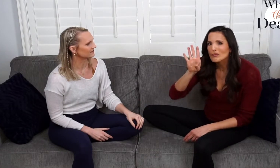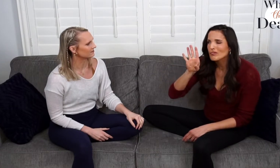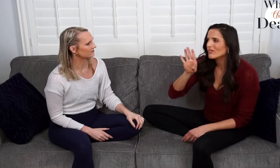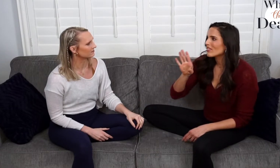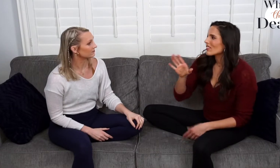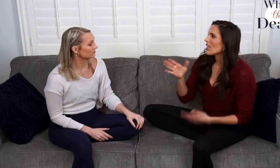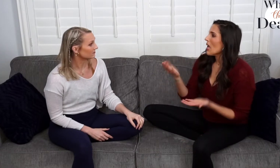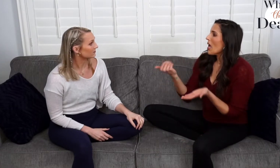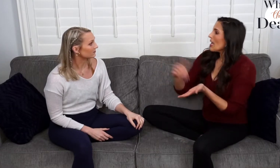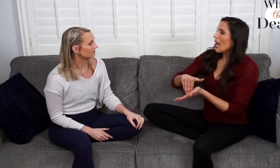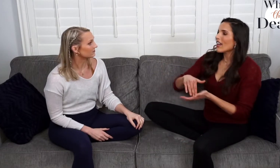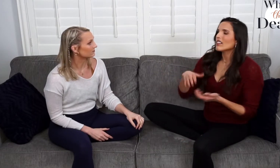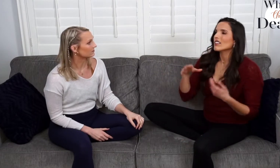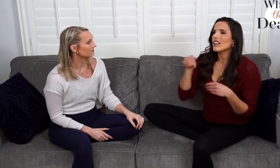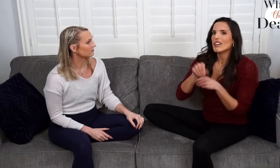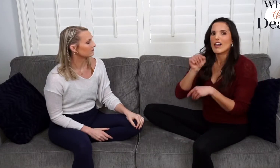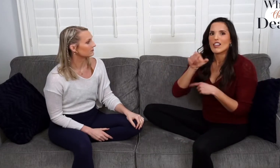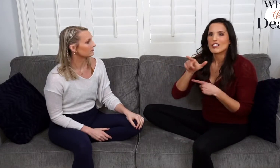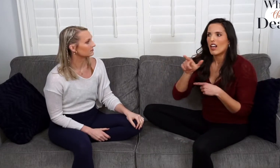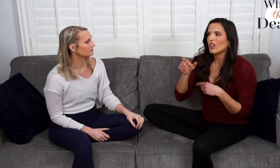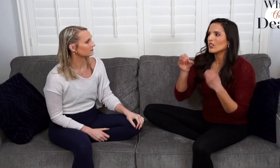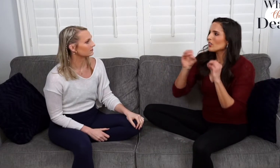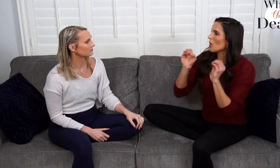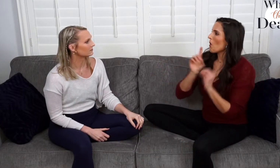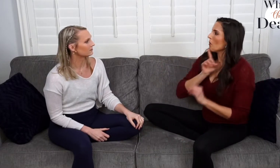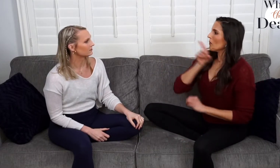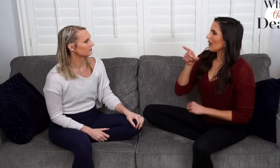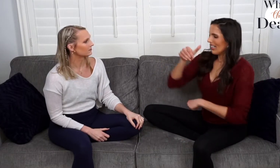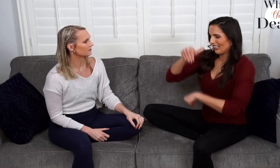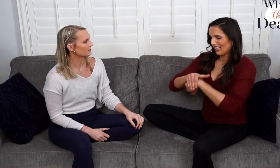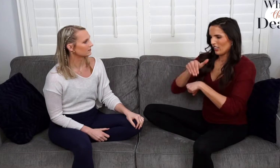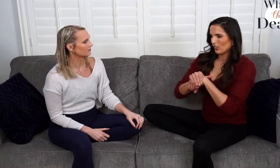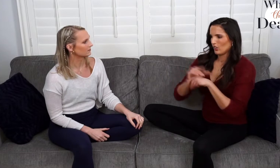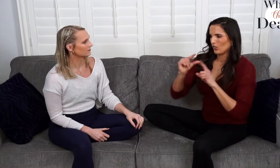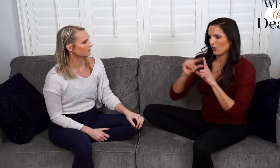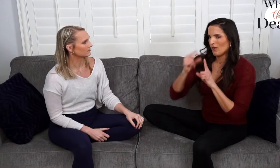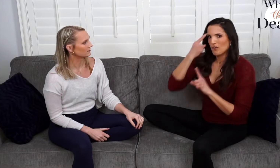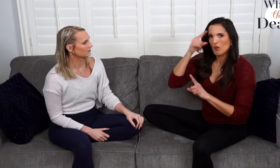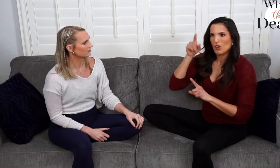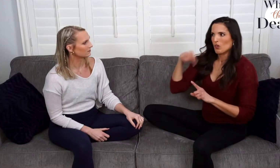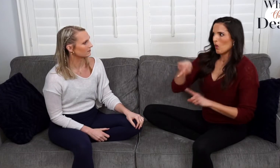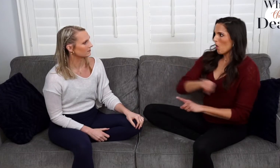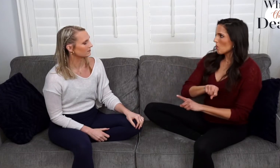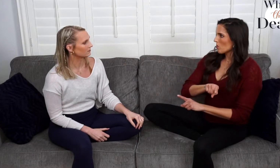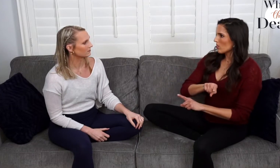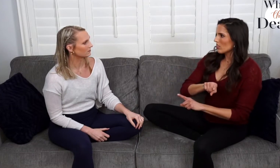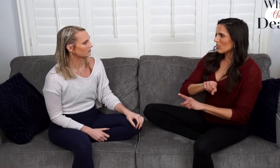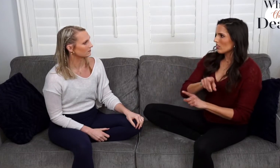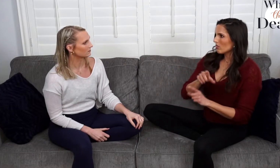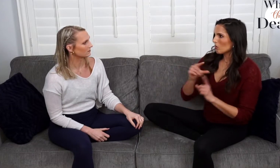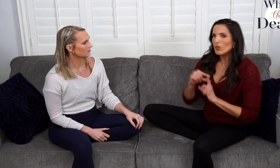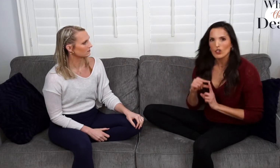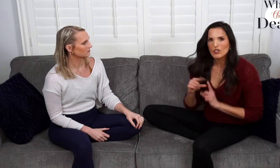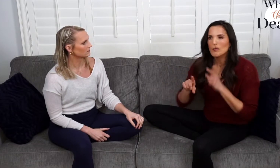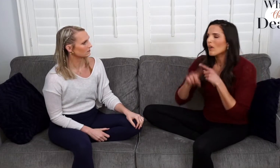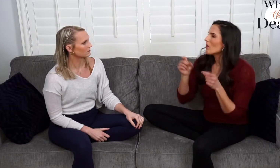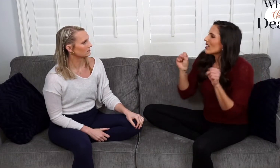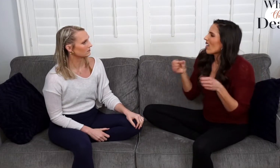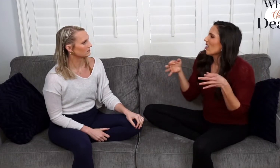and “Finger Flick” again in ASL, there's no real English term for those signs, but we